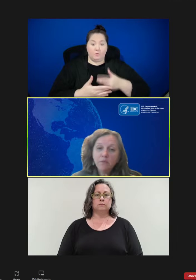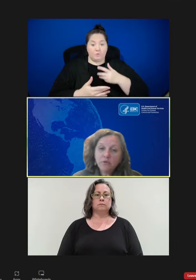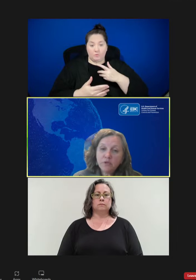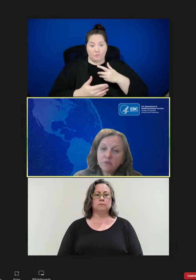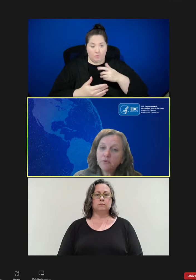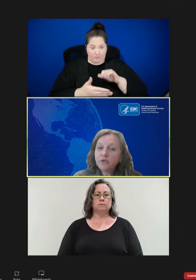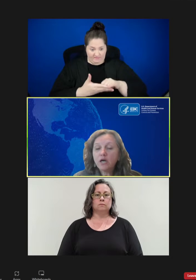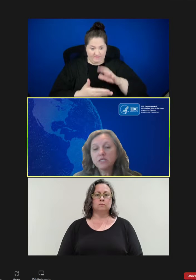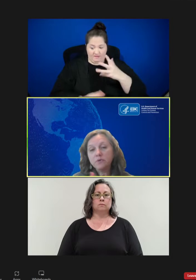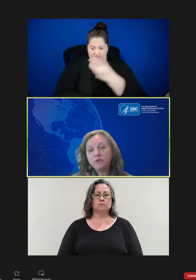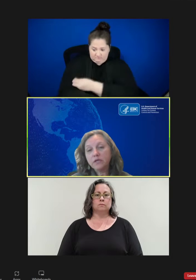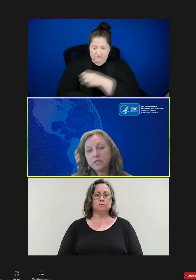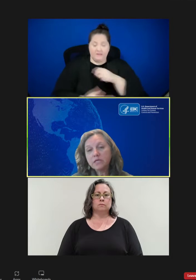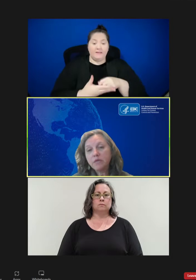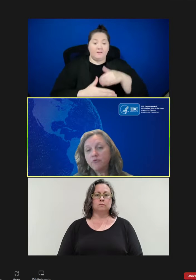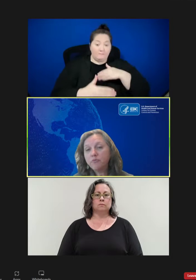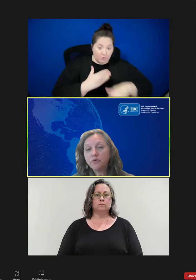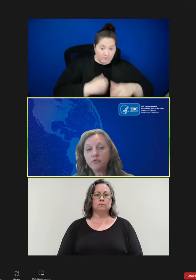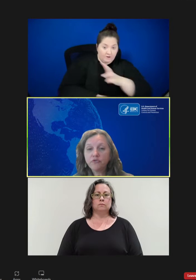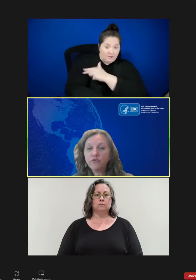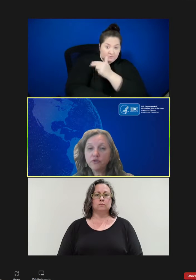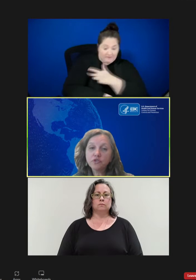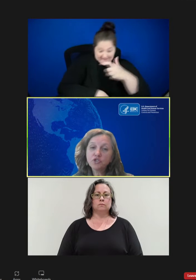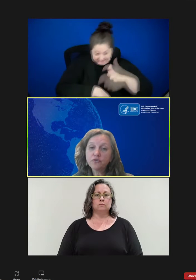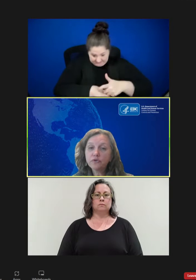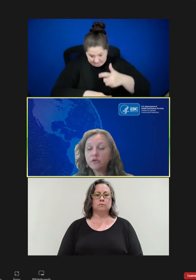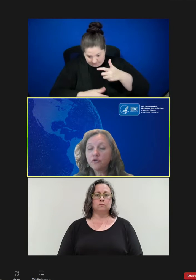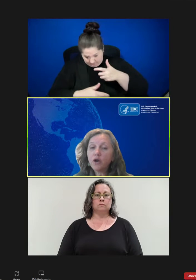both in the birthing hospital at the time of birth or for those children that are not